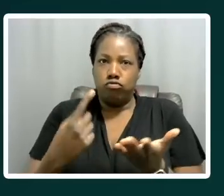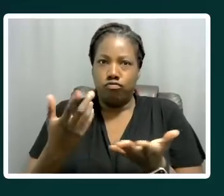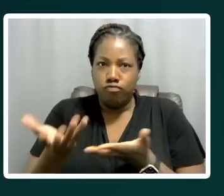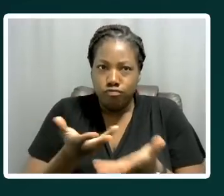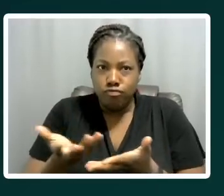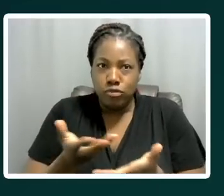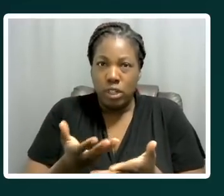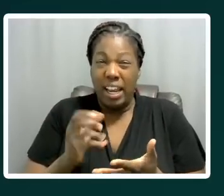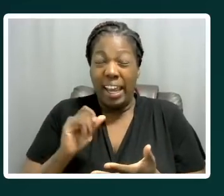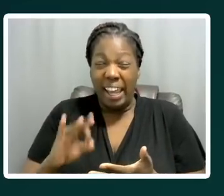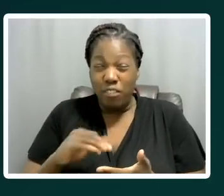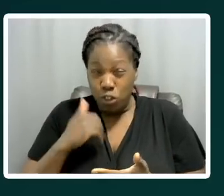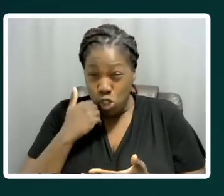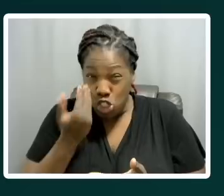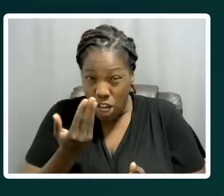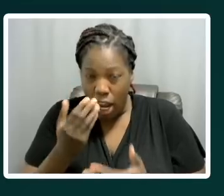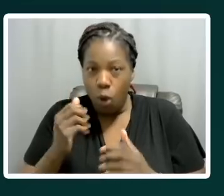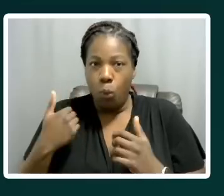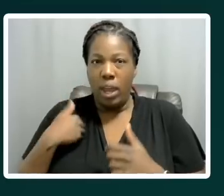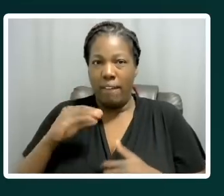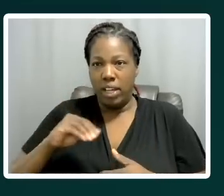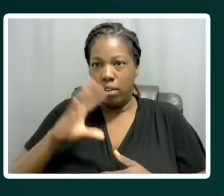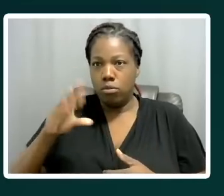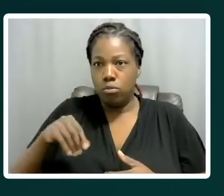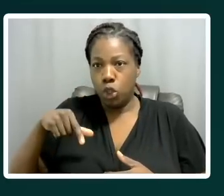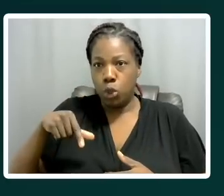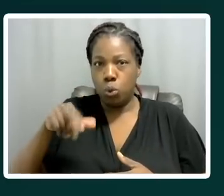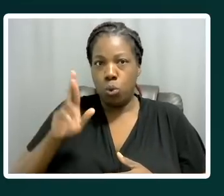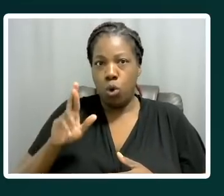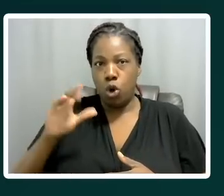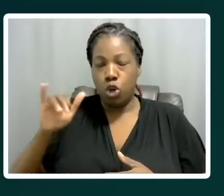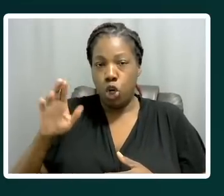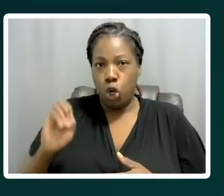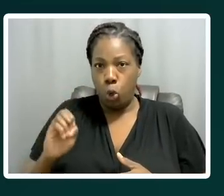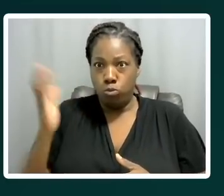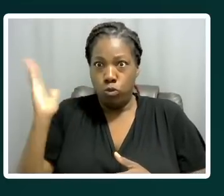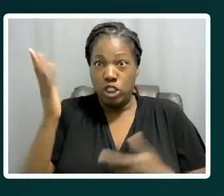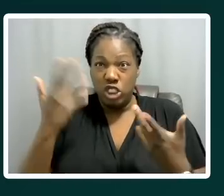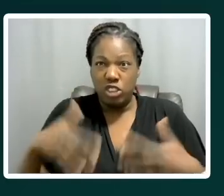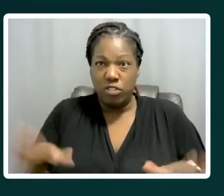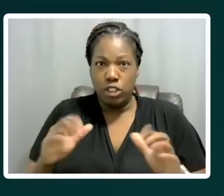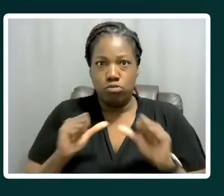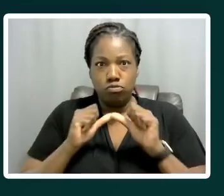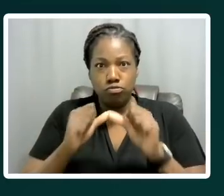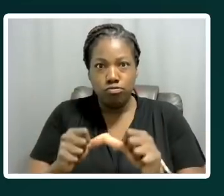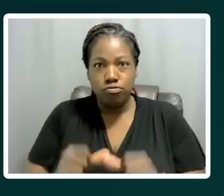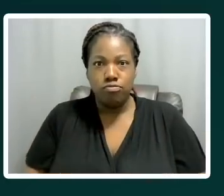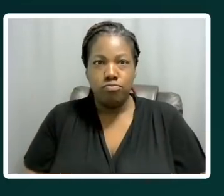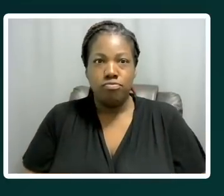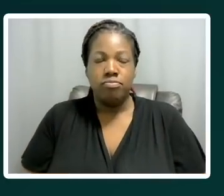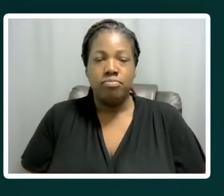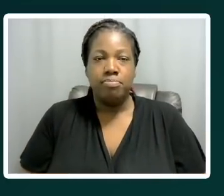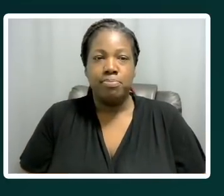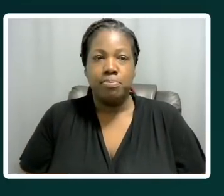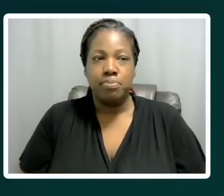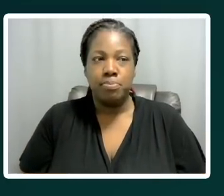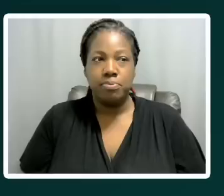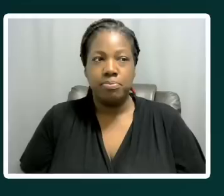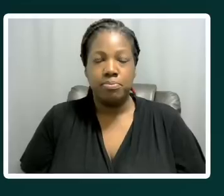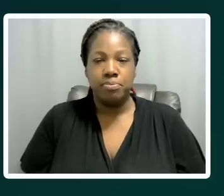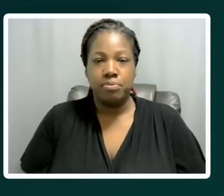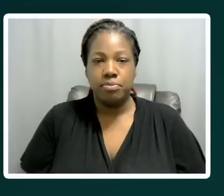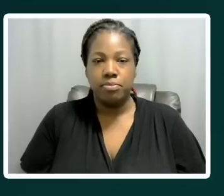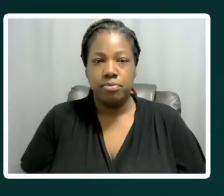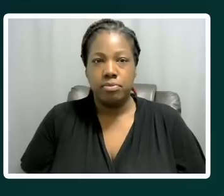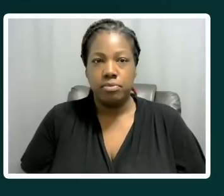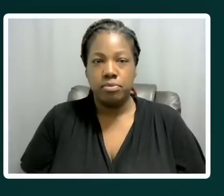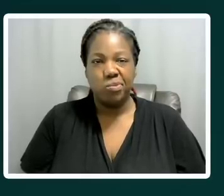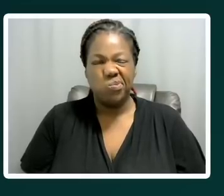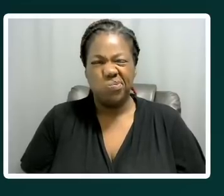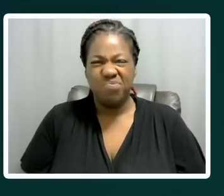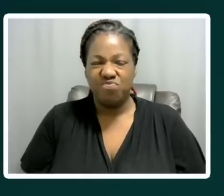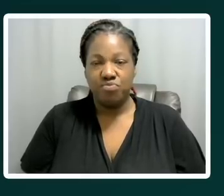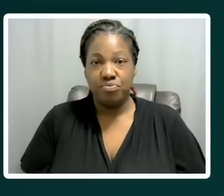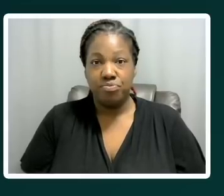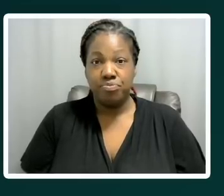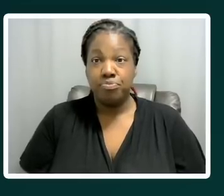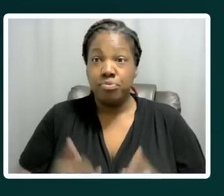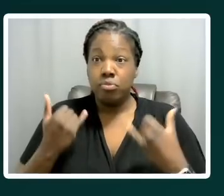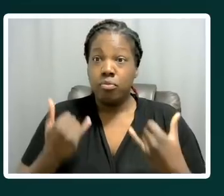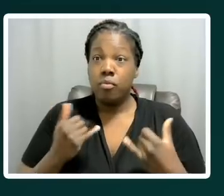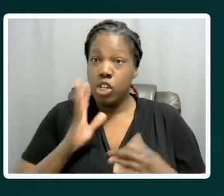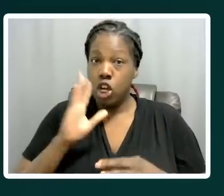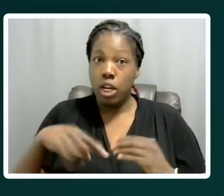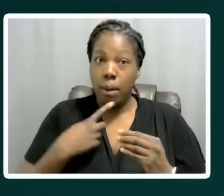the end of this presentation, so stick with us. Now we'll talk about storytelling through art. Our